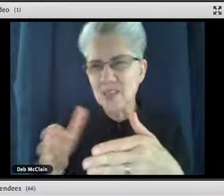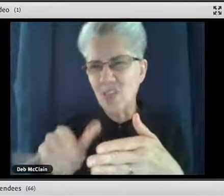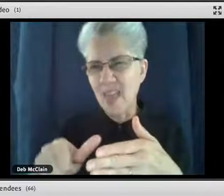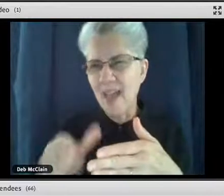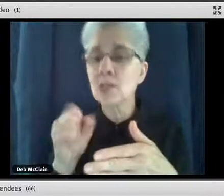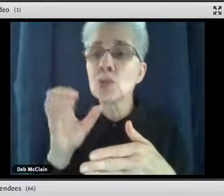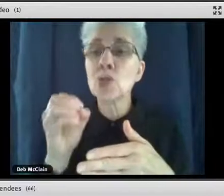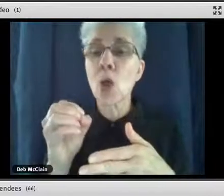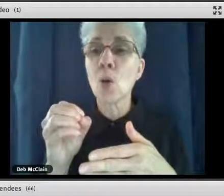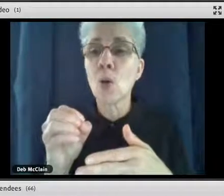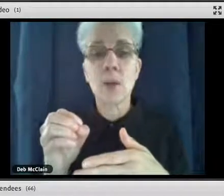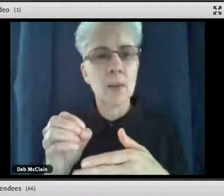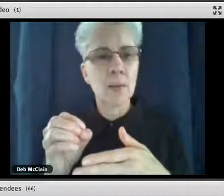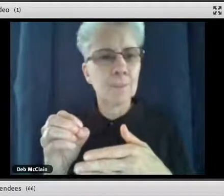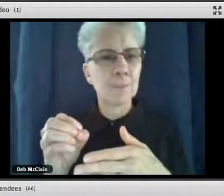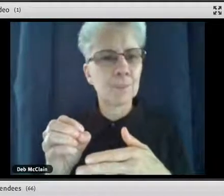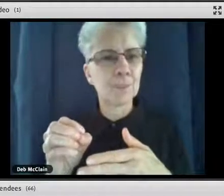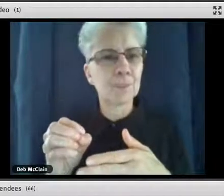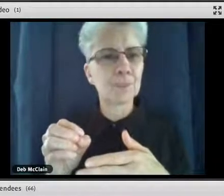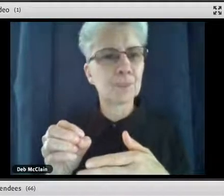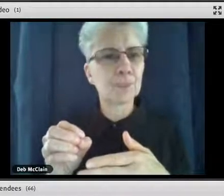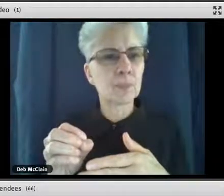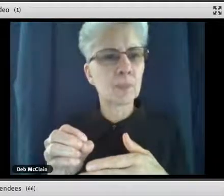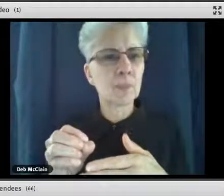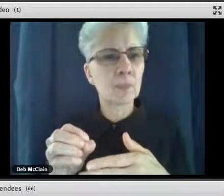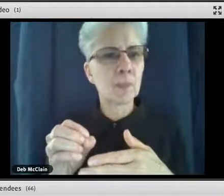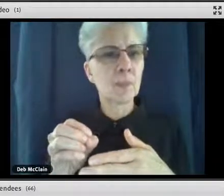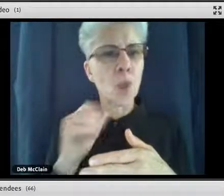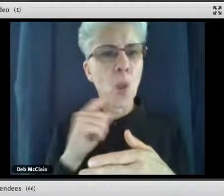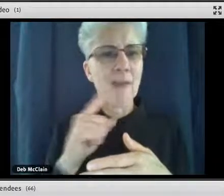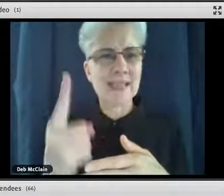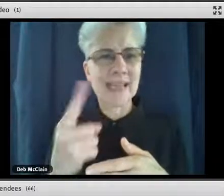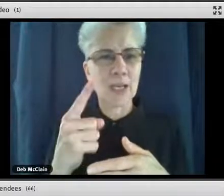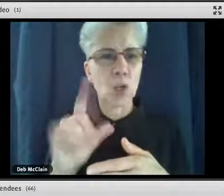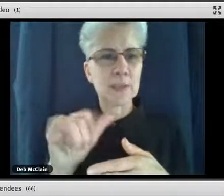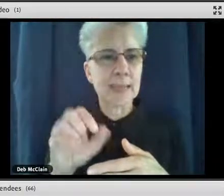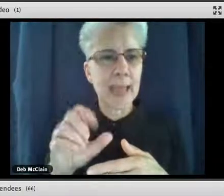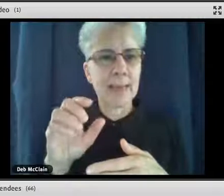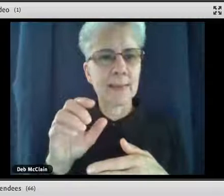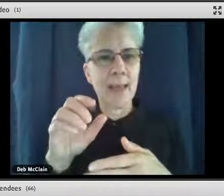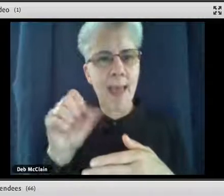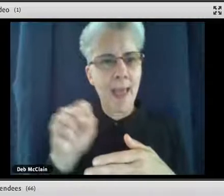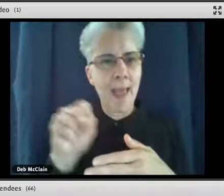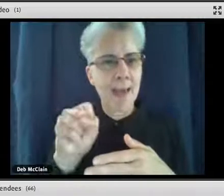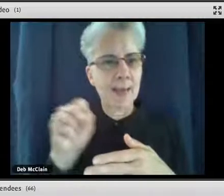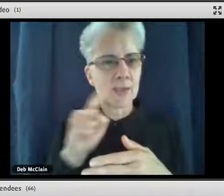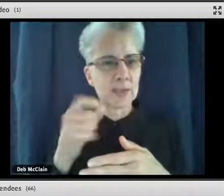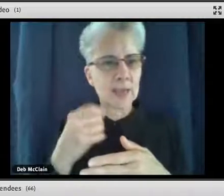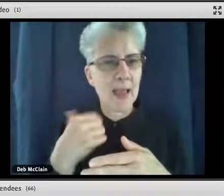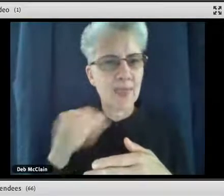So probably the most common one, like Nadine mentioned a single date, "s." You're going to see that pretty frequently